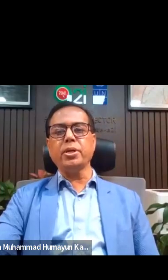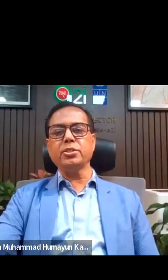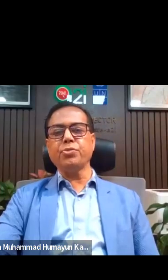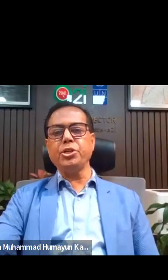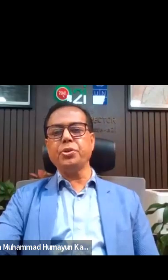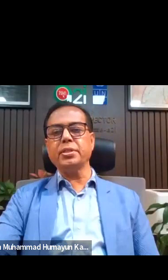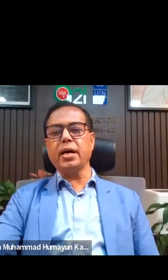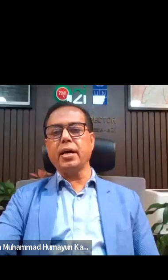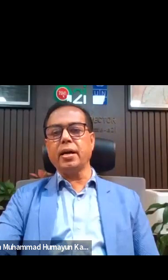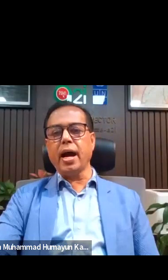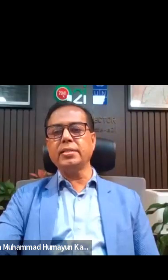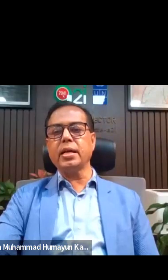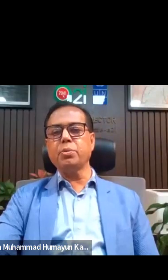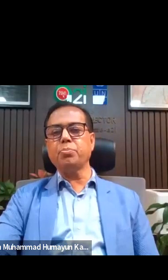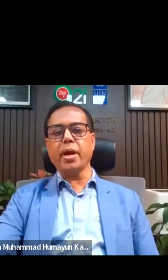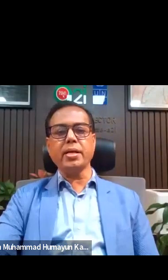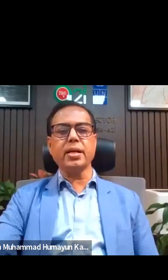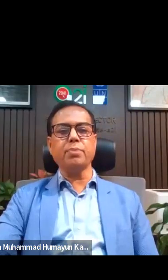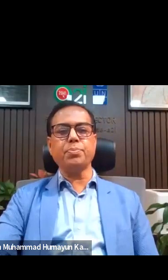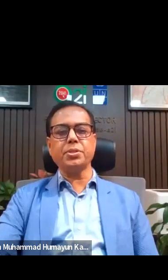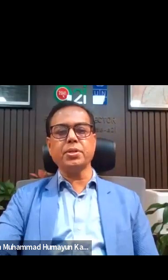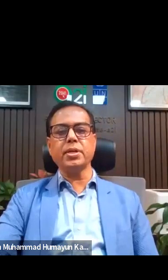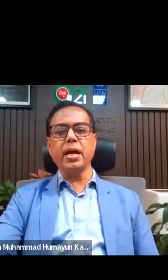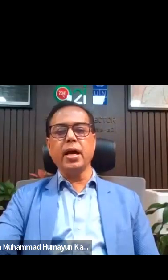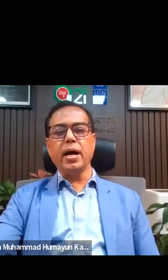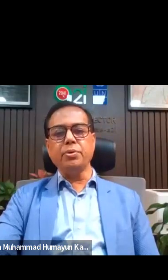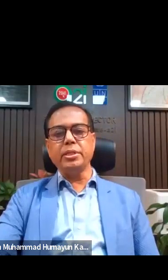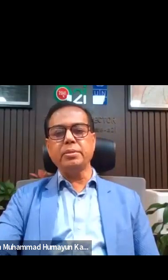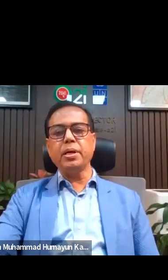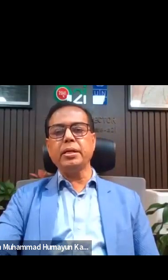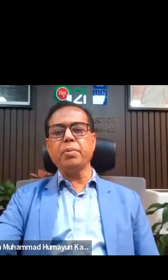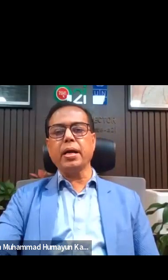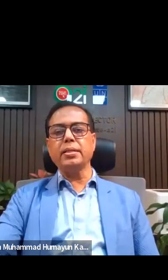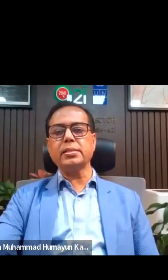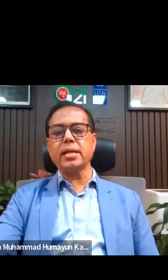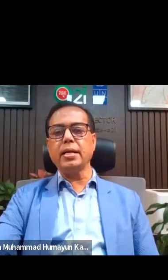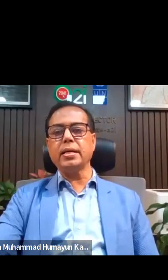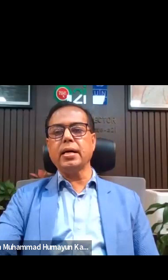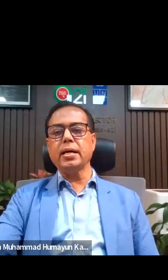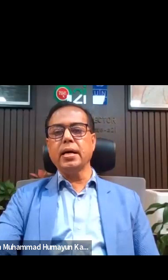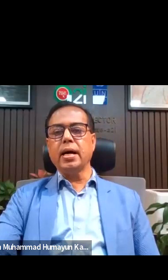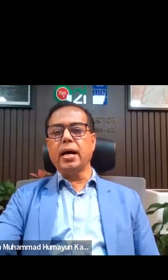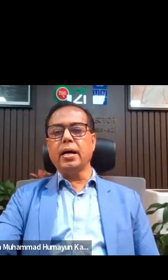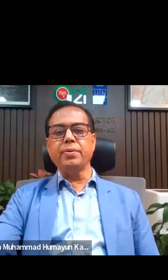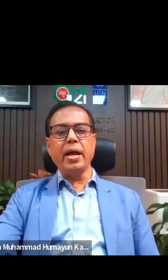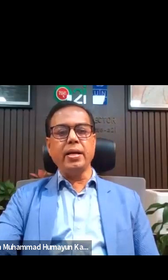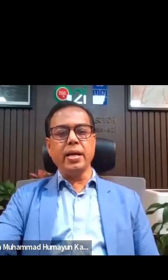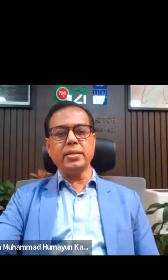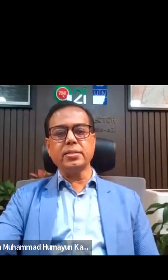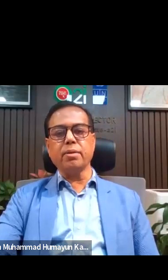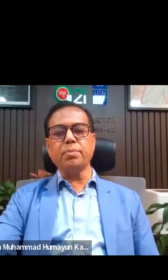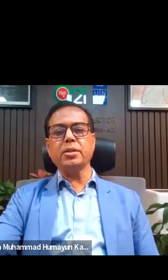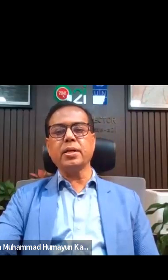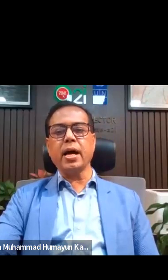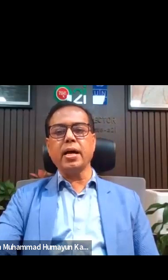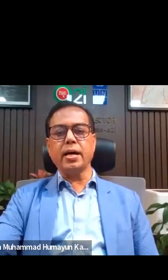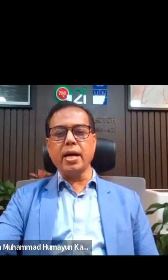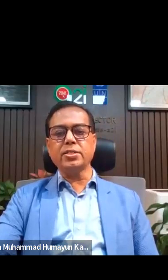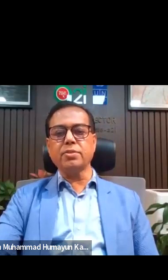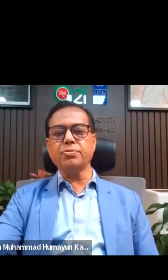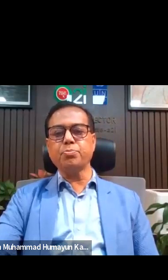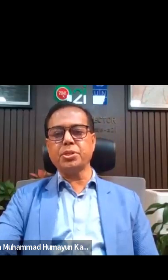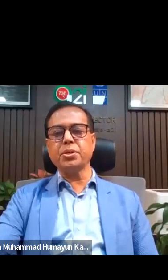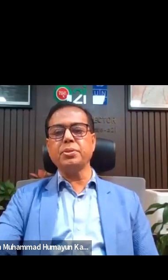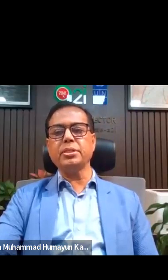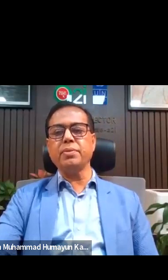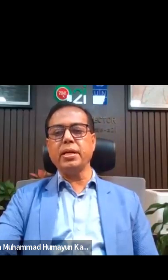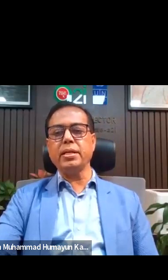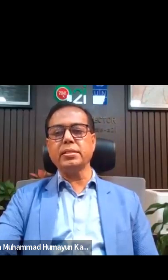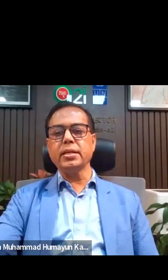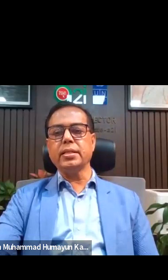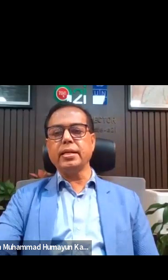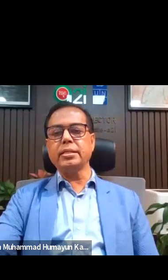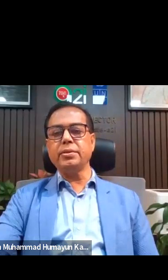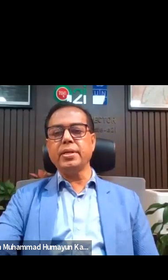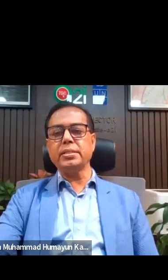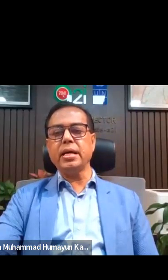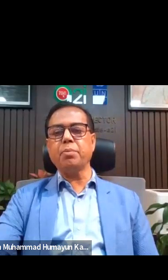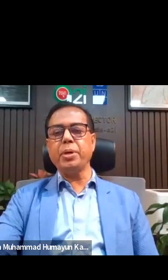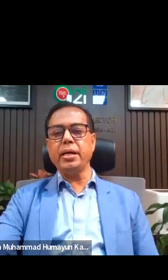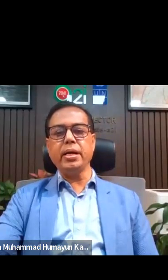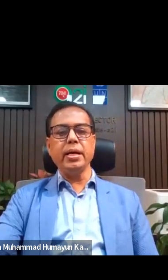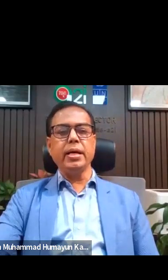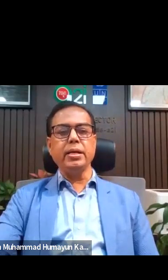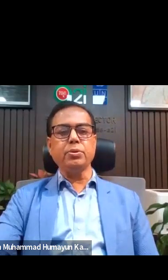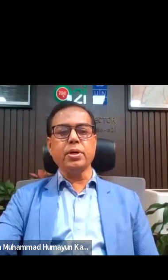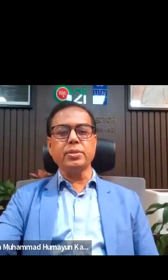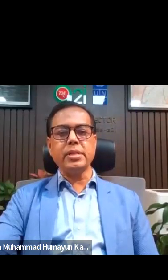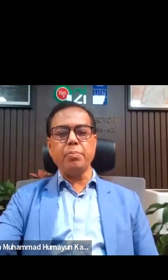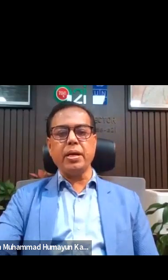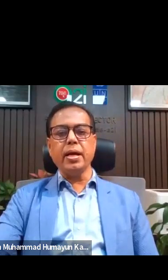importance of ensuring the rights and protection of persons with disability, Bangladesh signed the United Nations Convention on the Rights of Person with Disabilities that is UNCRPD in 2007